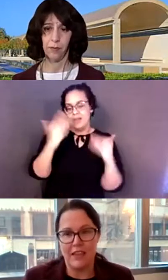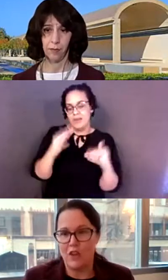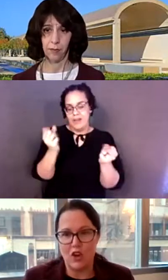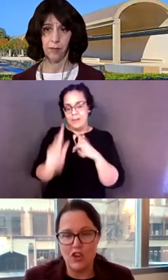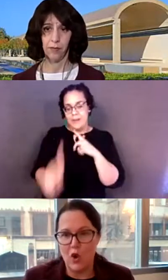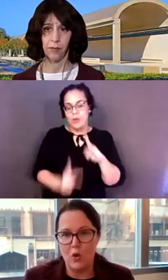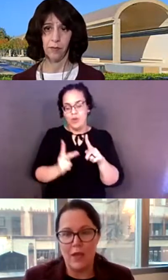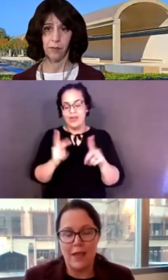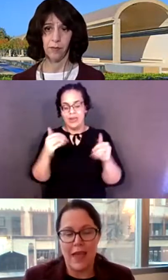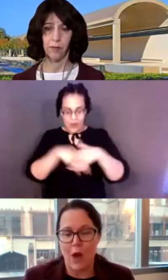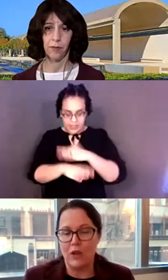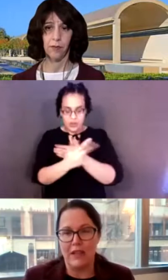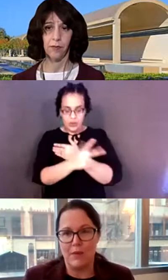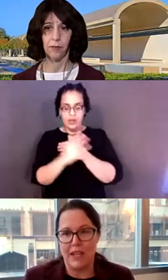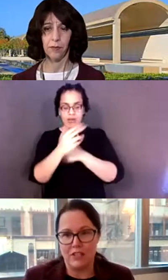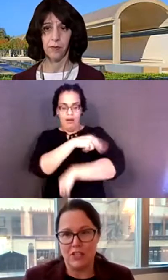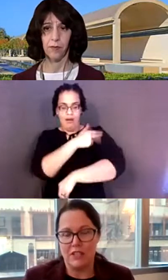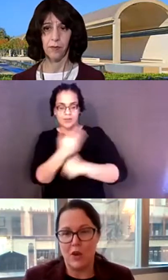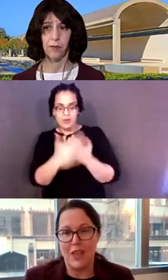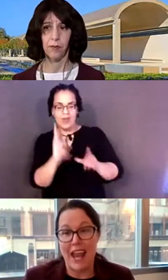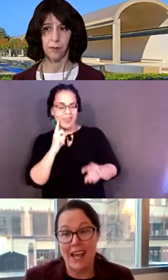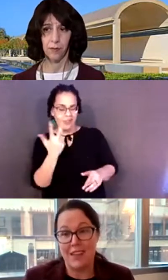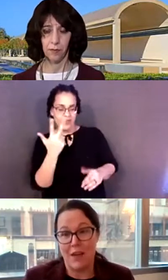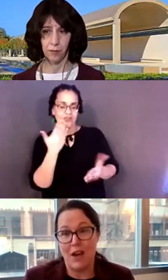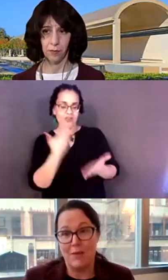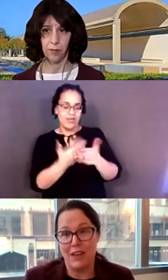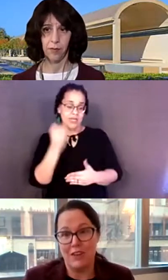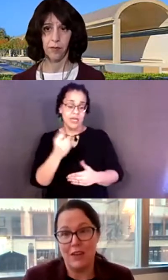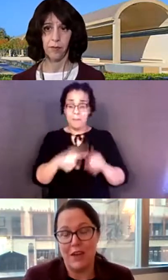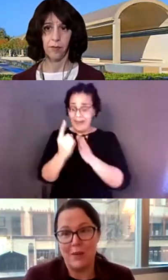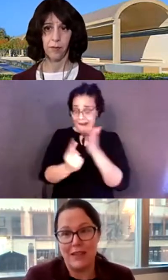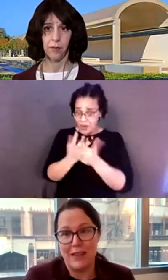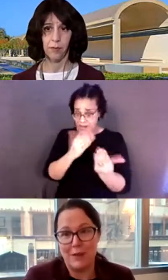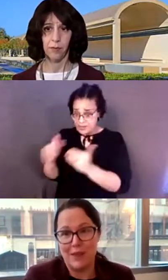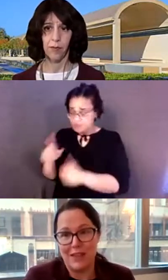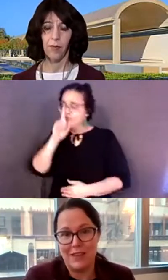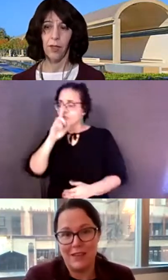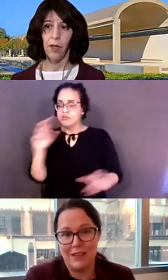there are no hourly limitations so that has come up. Anna, do you want to talk about that a